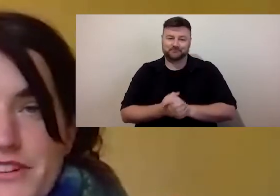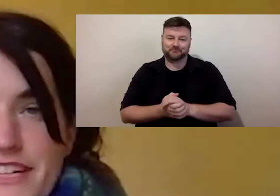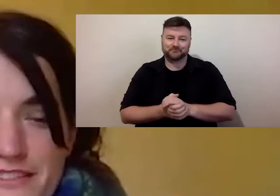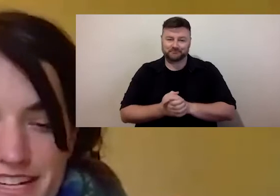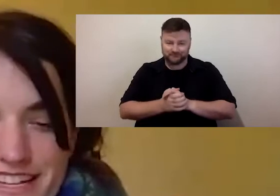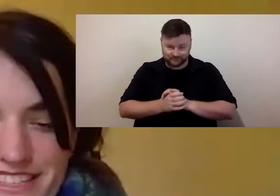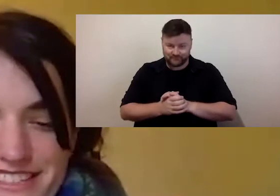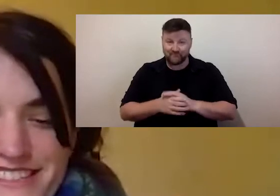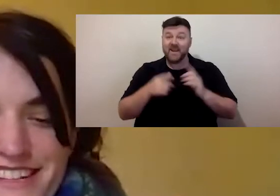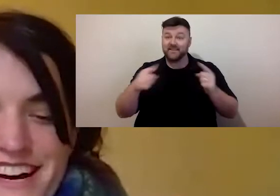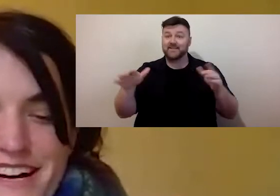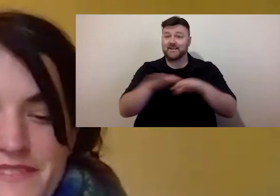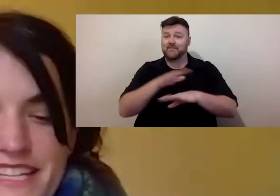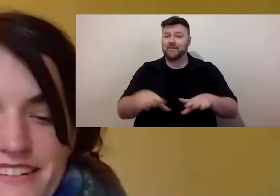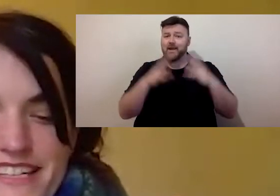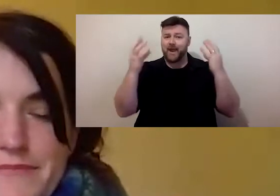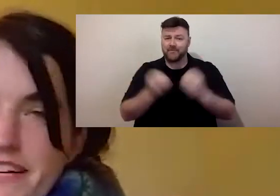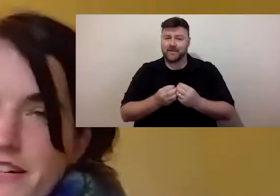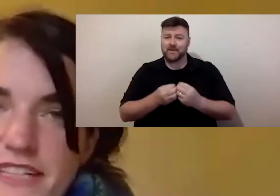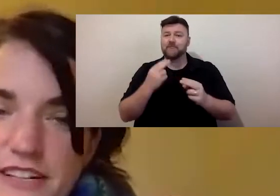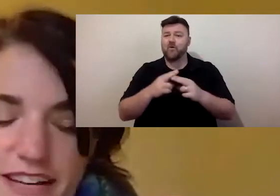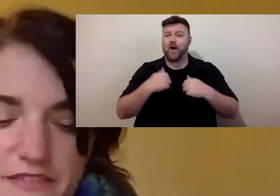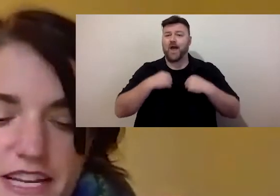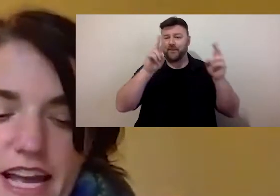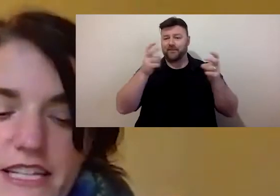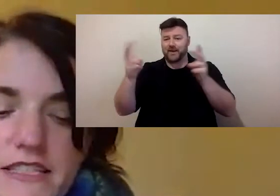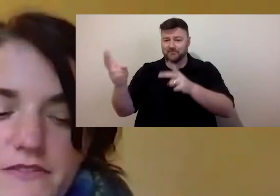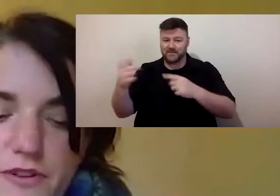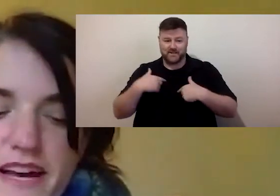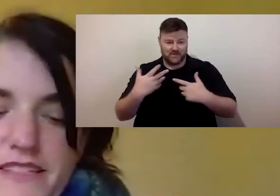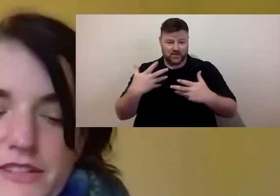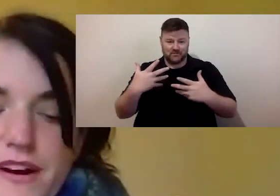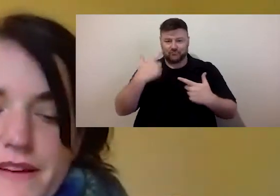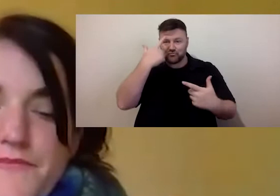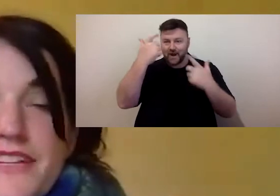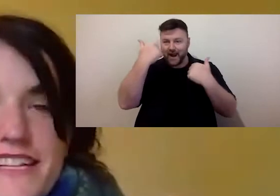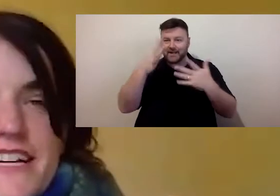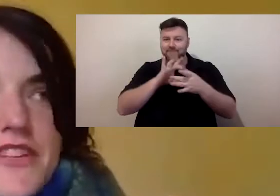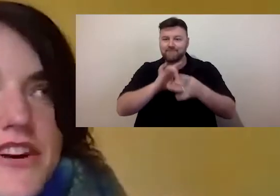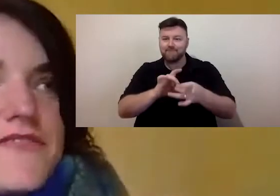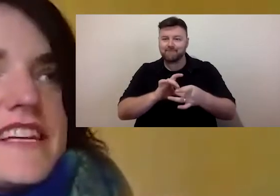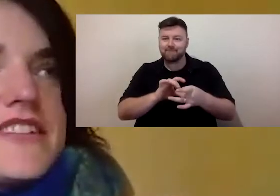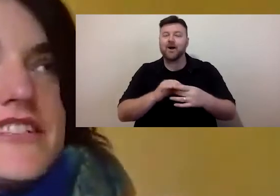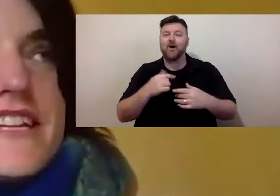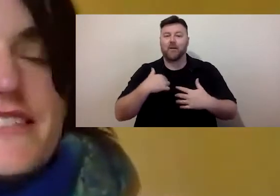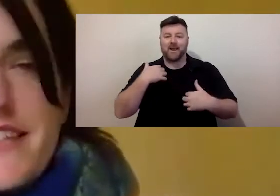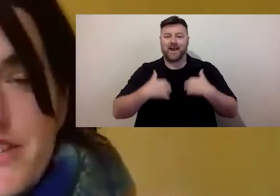Creative Connections series, but in a really creative and engaged format, so I'm really excited for the conversations and discussions